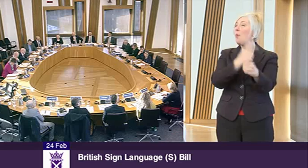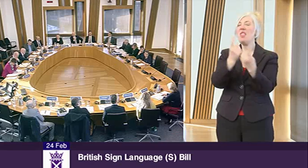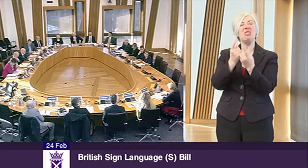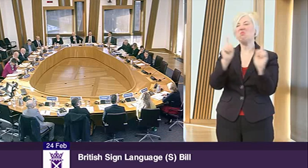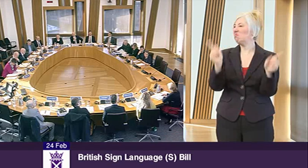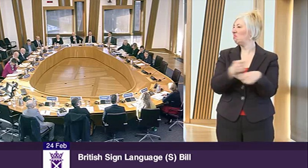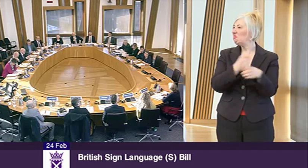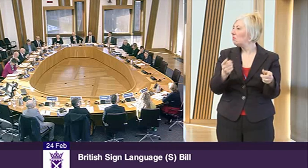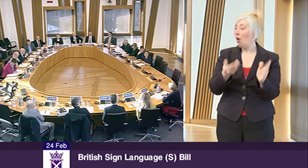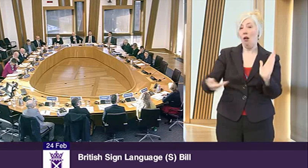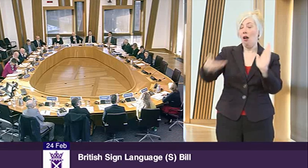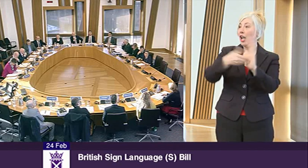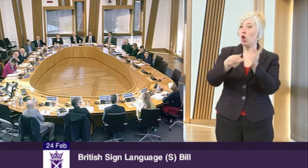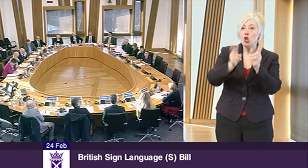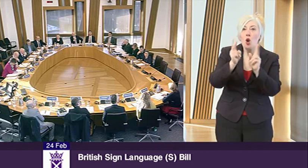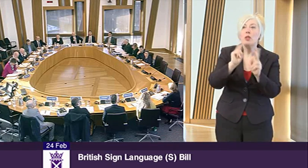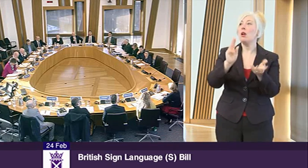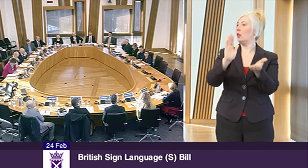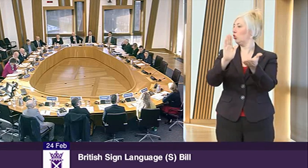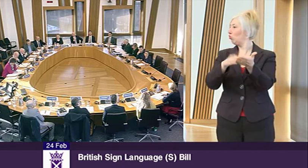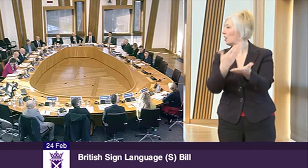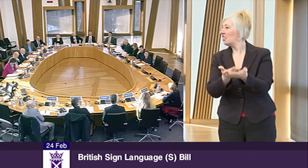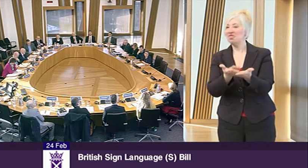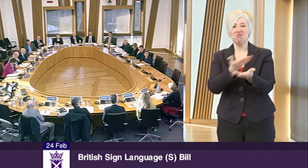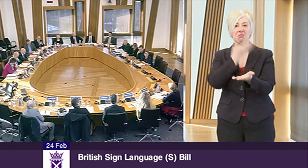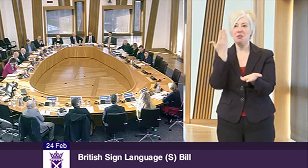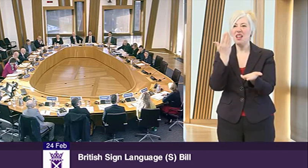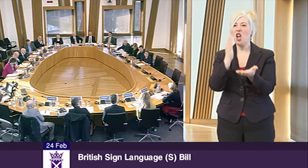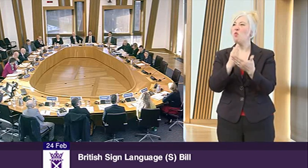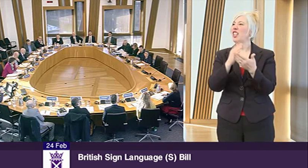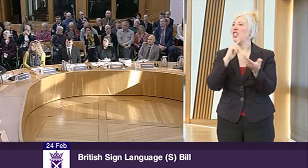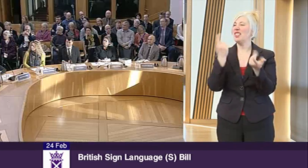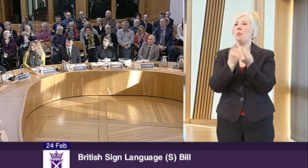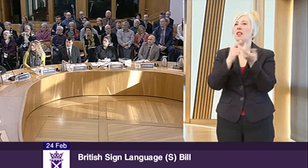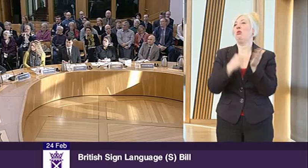anything in particular or provide more interpreters or translators. Is it nothing more than a